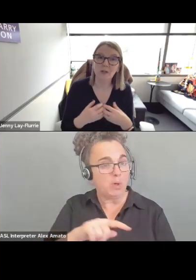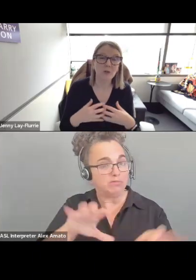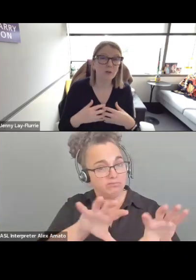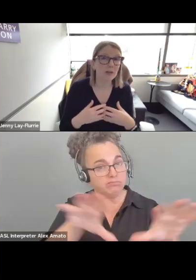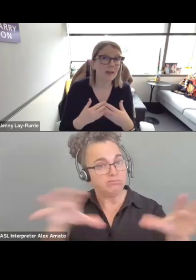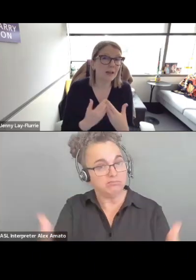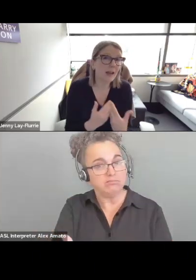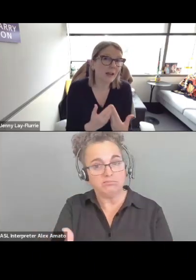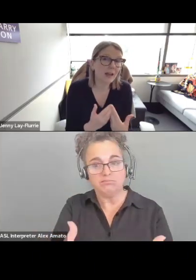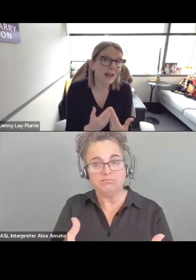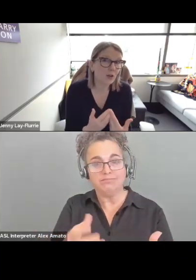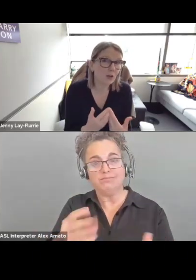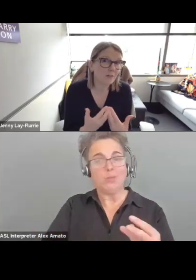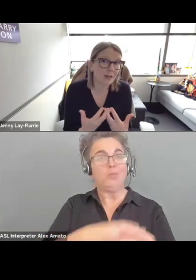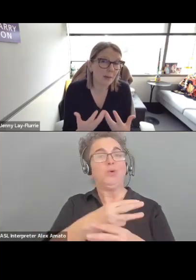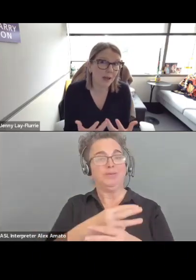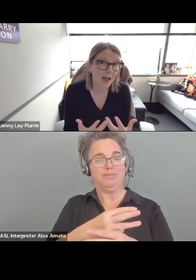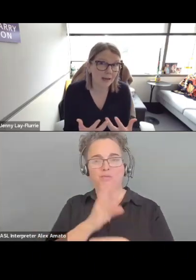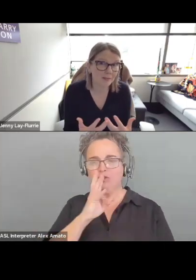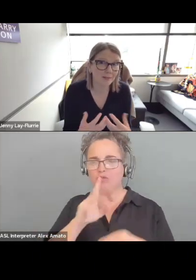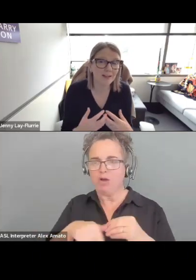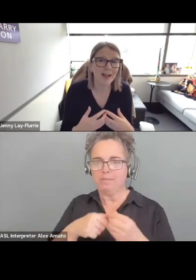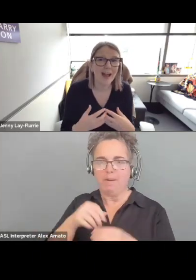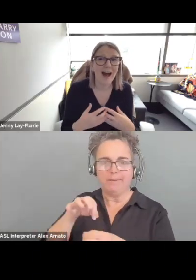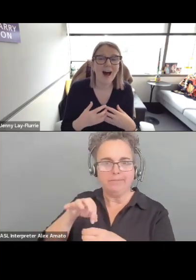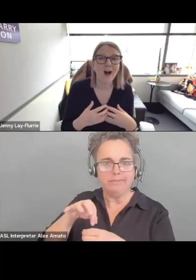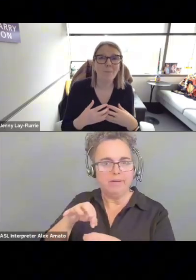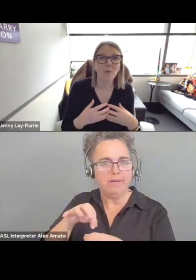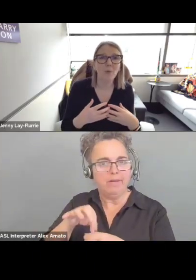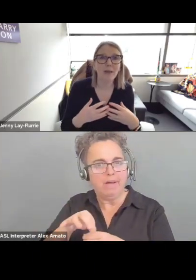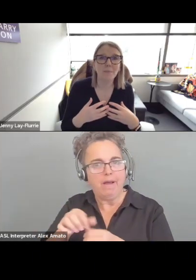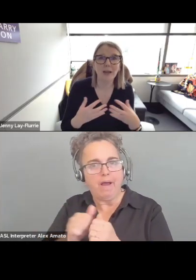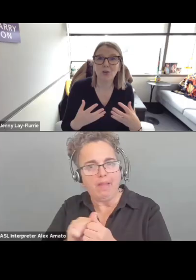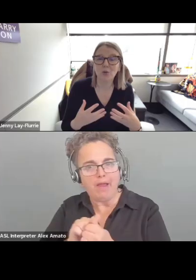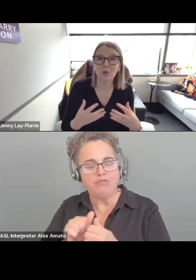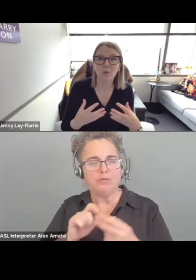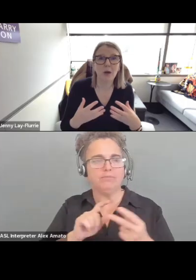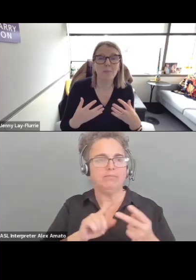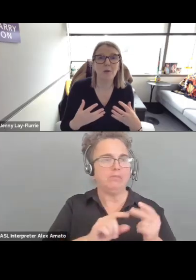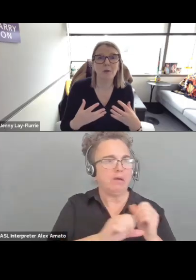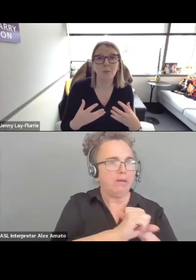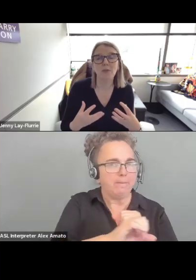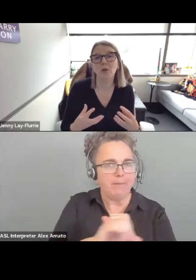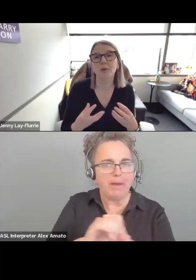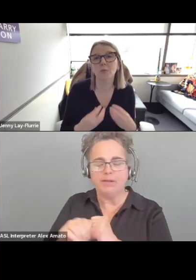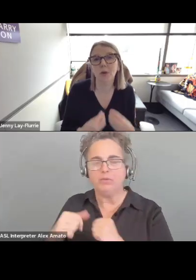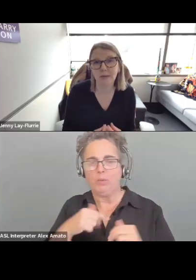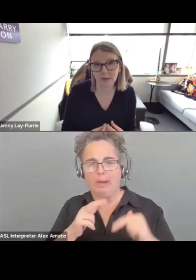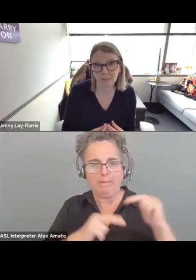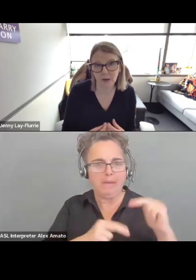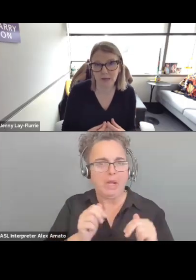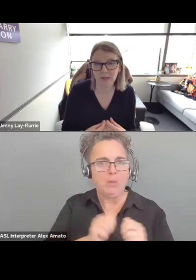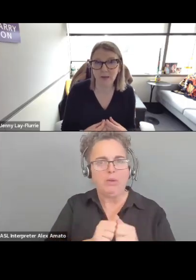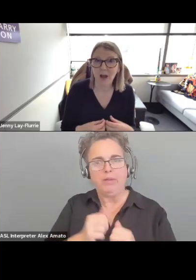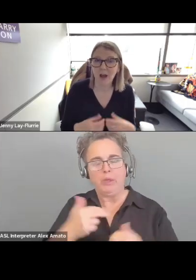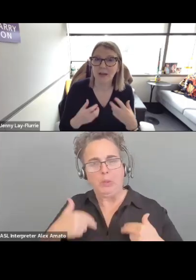We do look at elections and campaigns. We make sure that we are building with human rights in mind